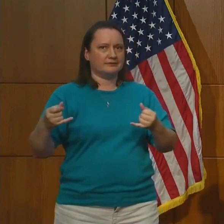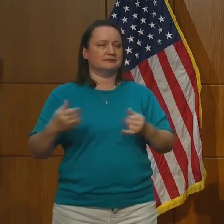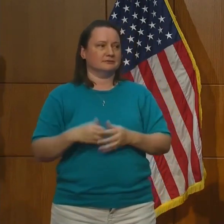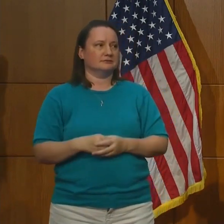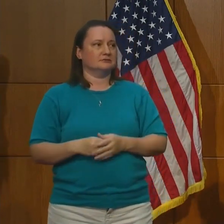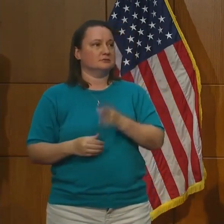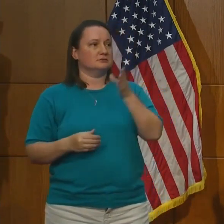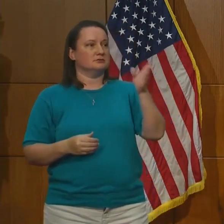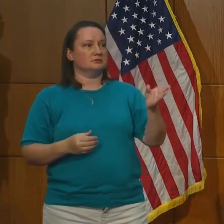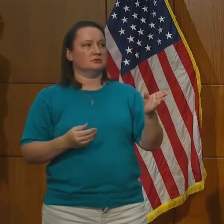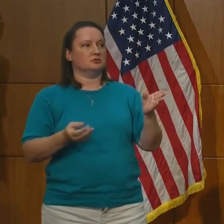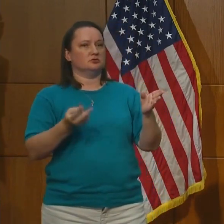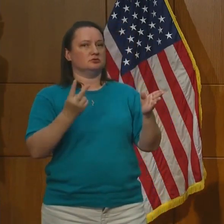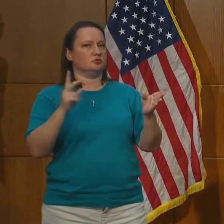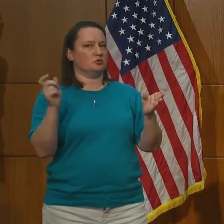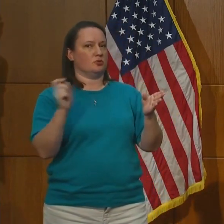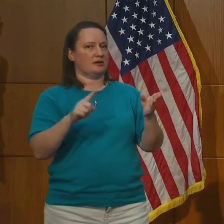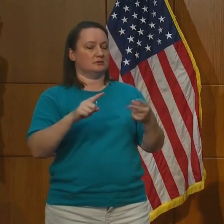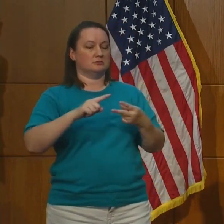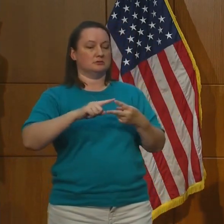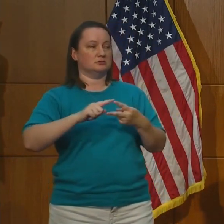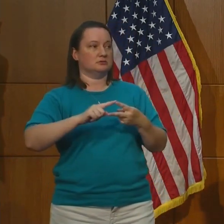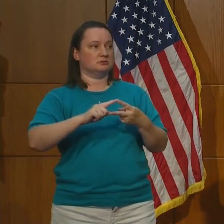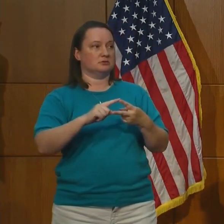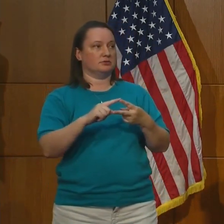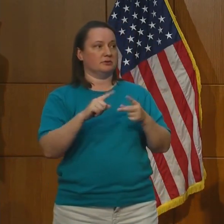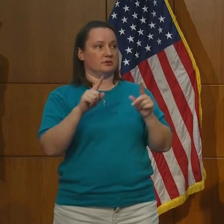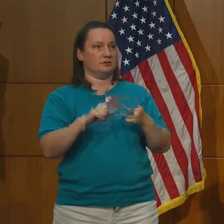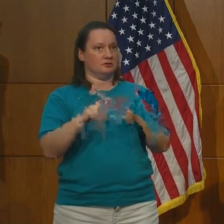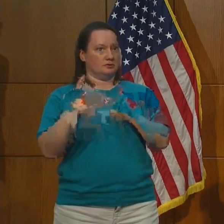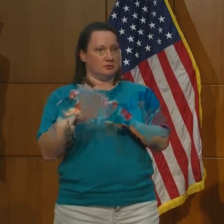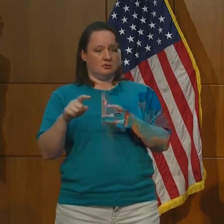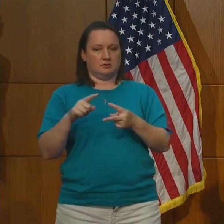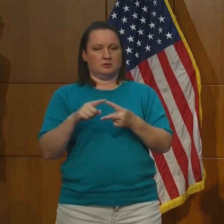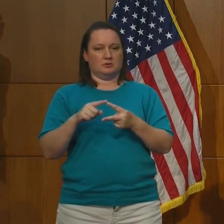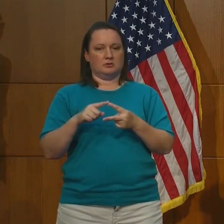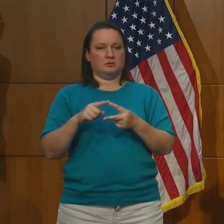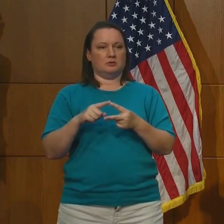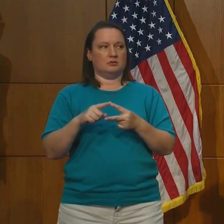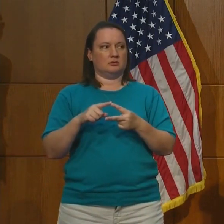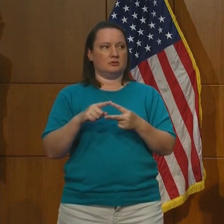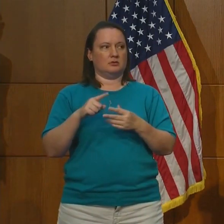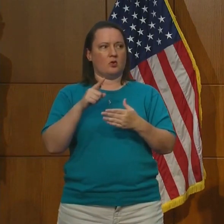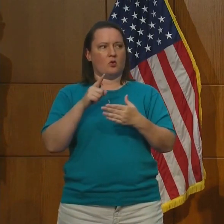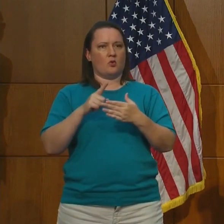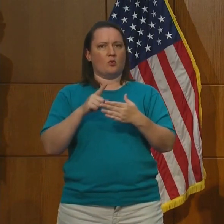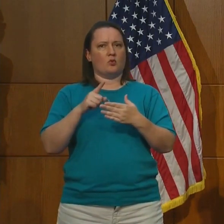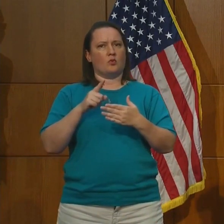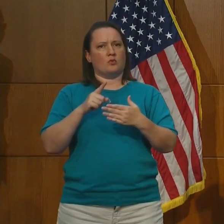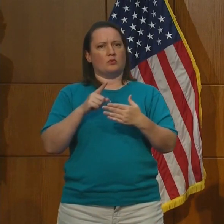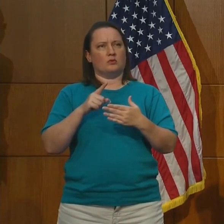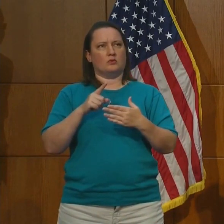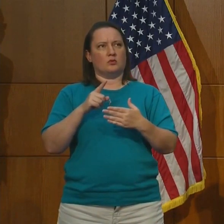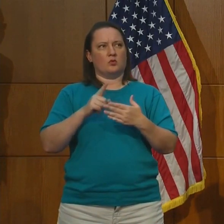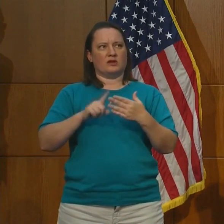AND TO FOLLOW THESE GUIDELINES THAT WE TALK ABOUT EVERY DAY AND PUT CRISIS AND THIS. ALL